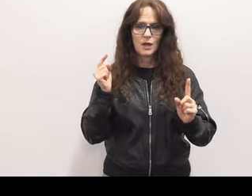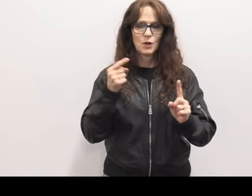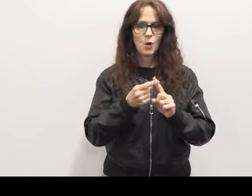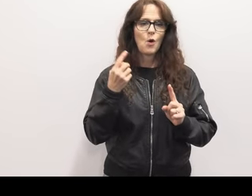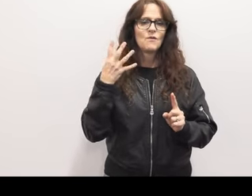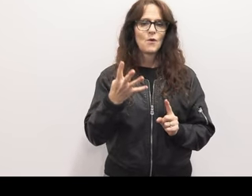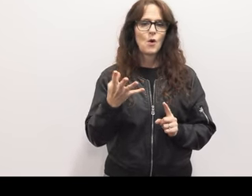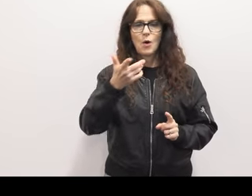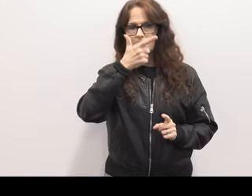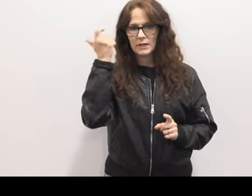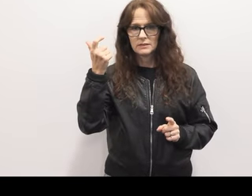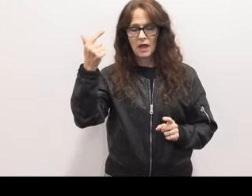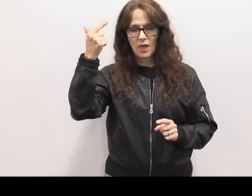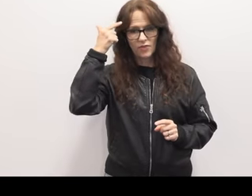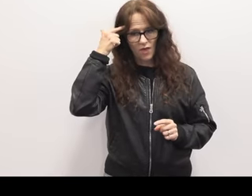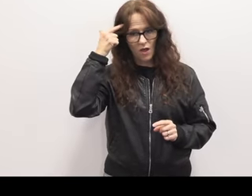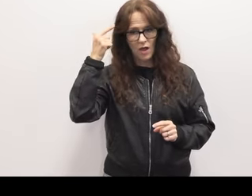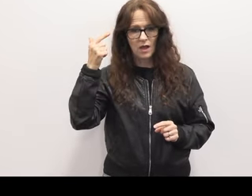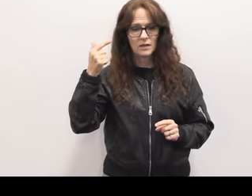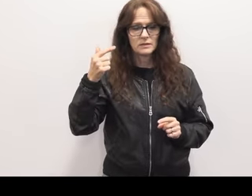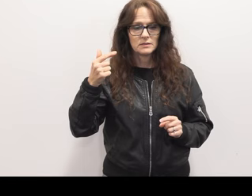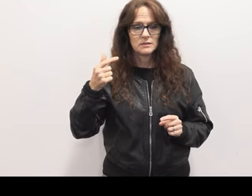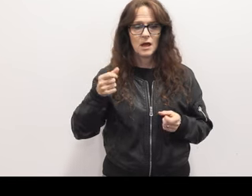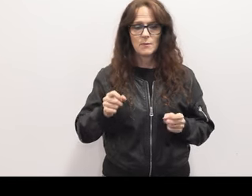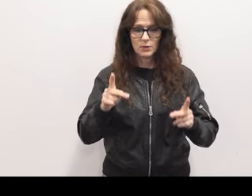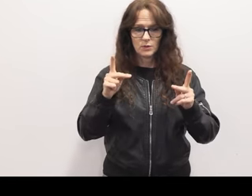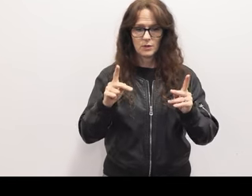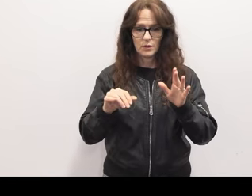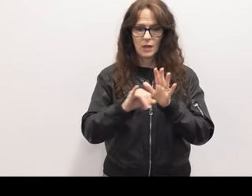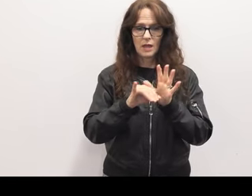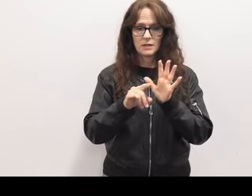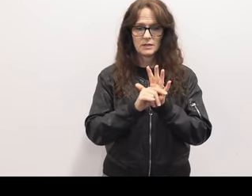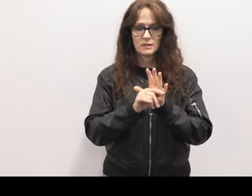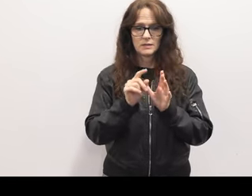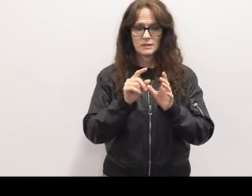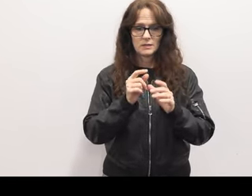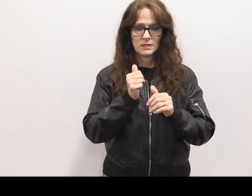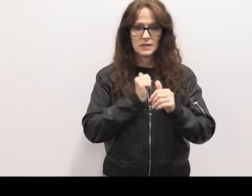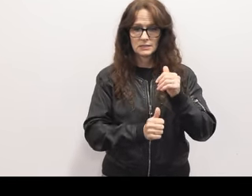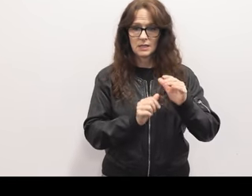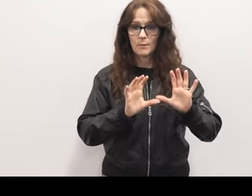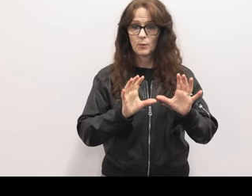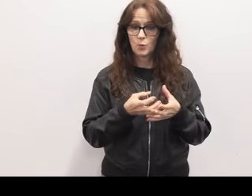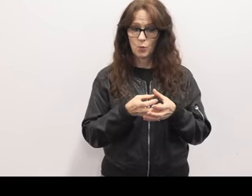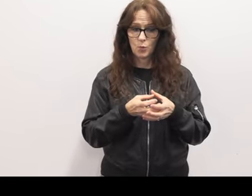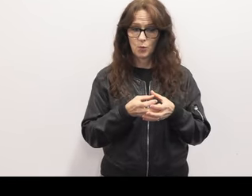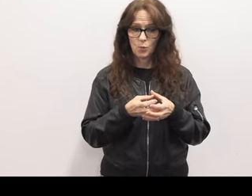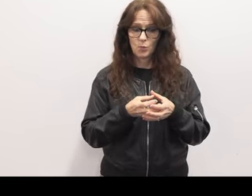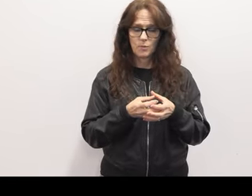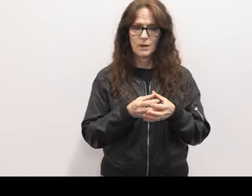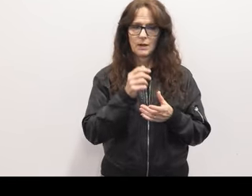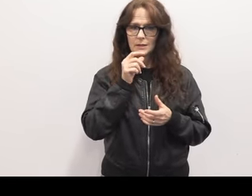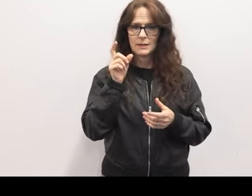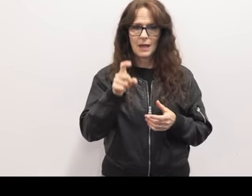because I thought that there was an opportunity to identify a subgroup and I, we didn't necessarily have that data directly on hand,